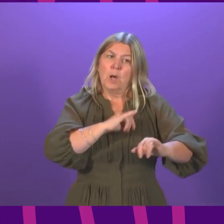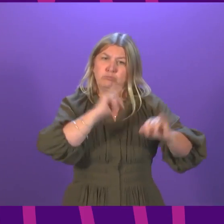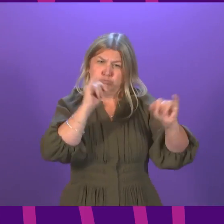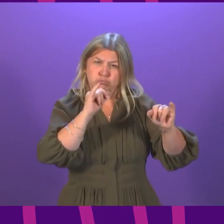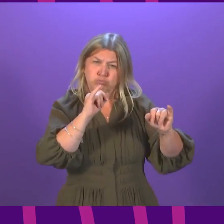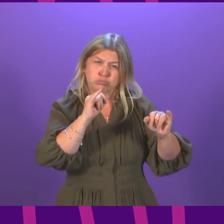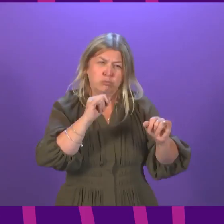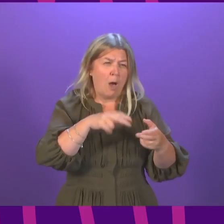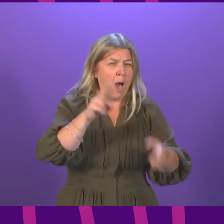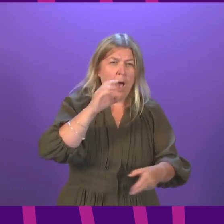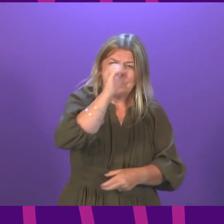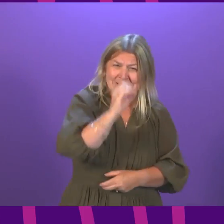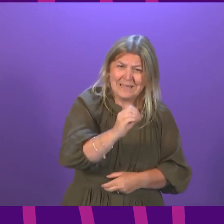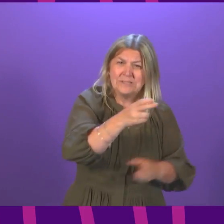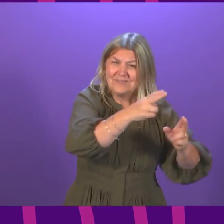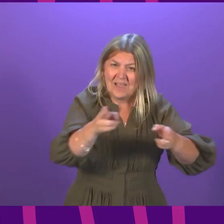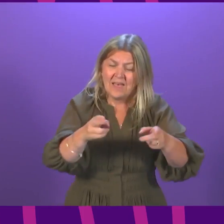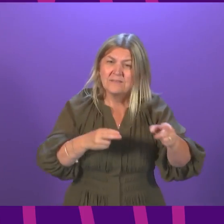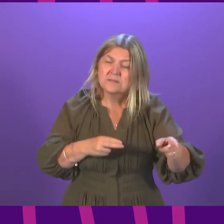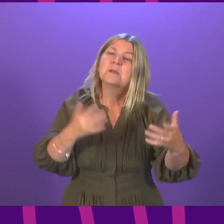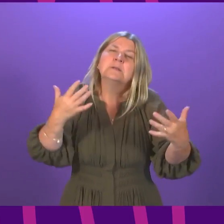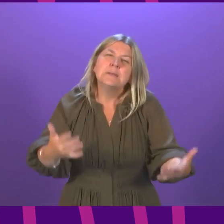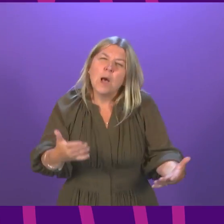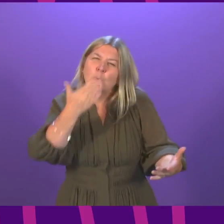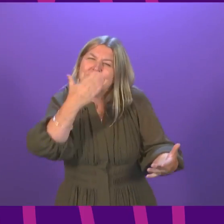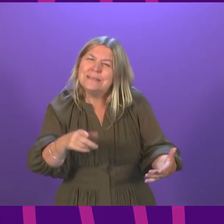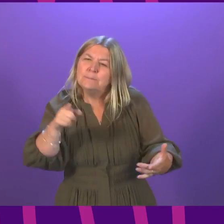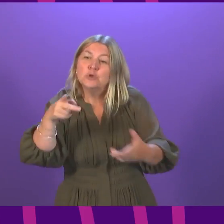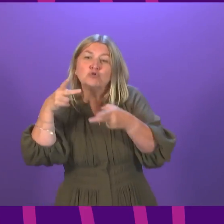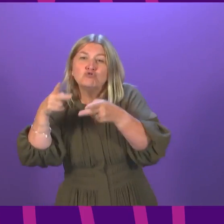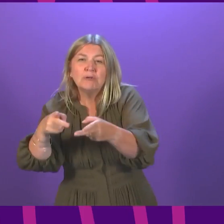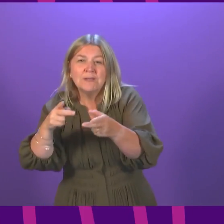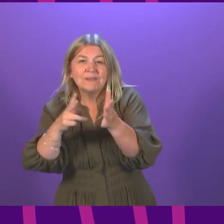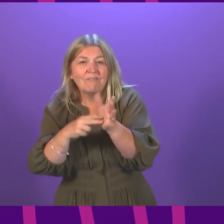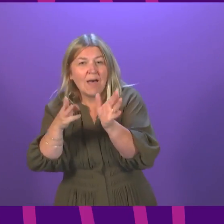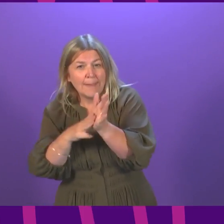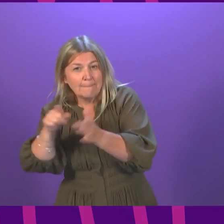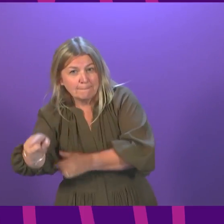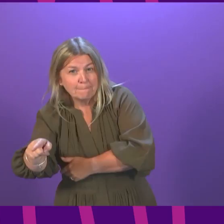of a correlation between street Valium related drug deaths and the introduction of minimum